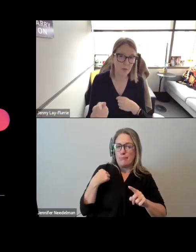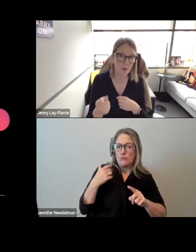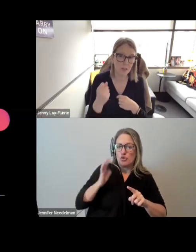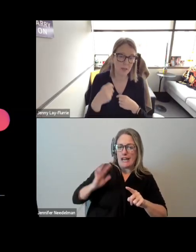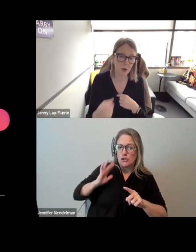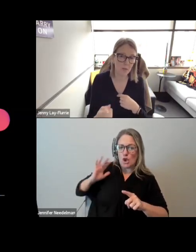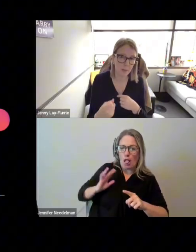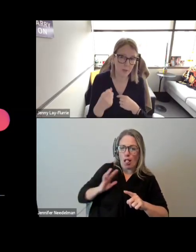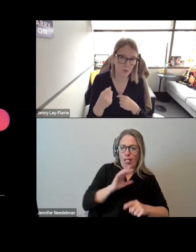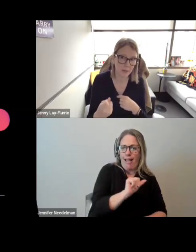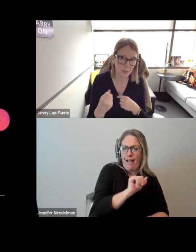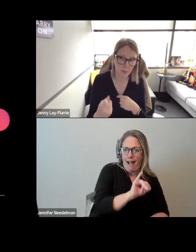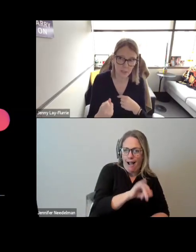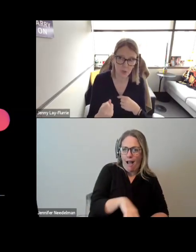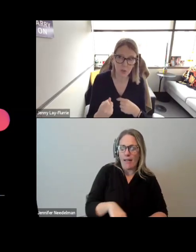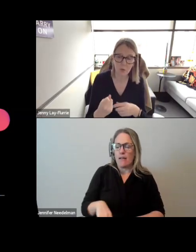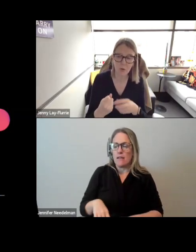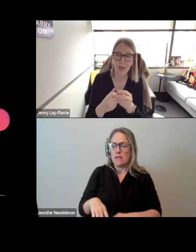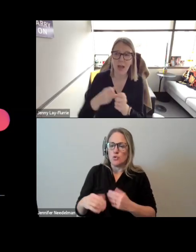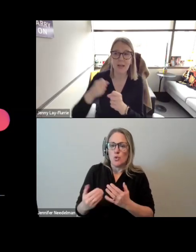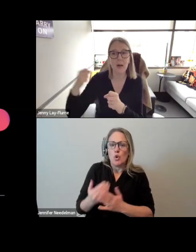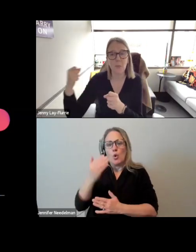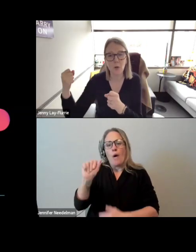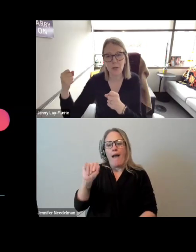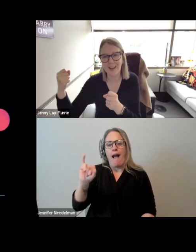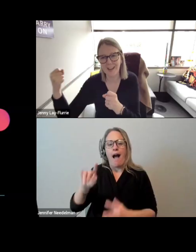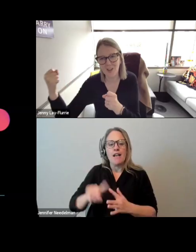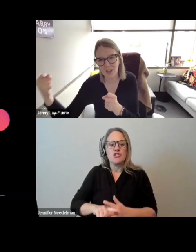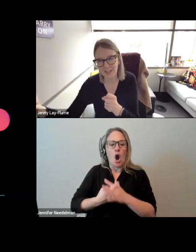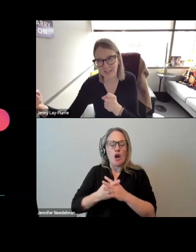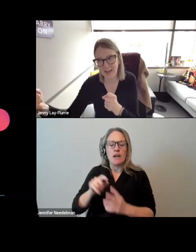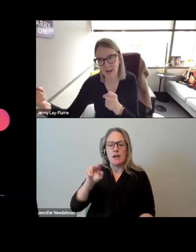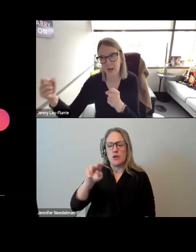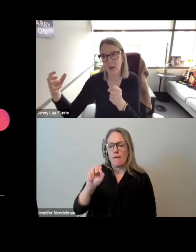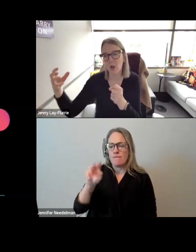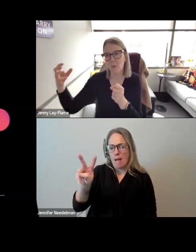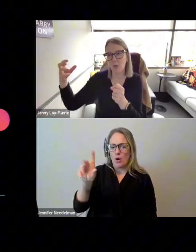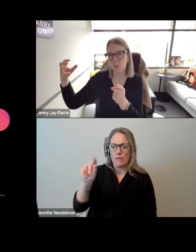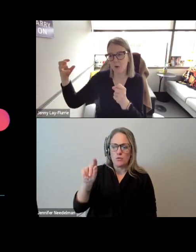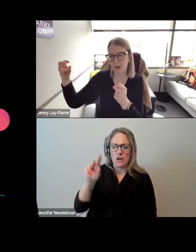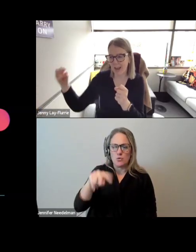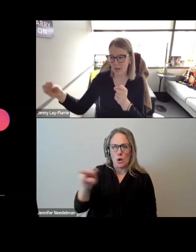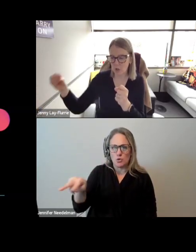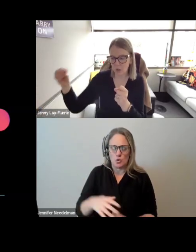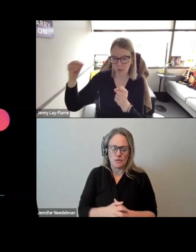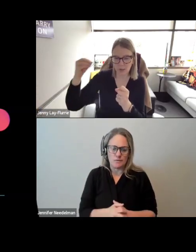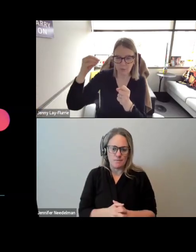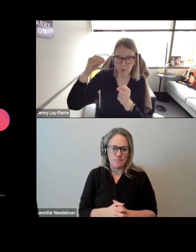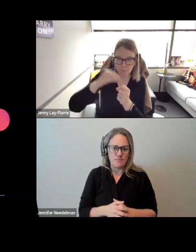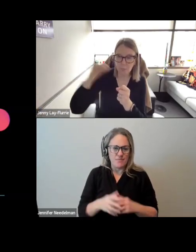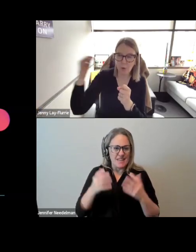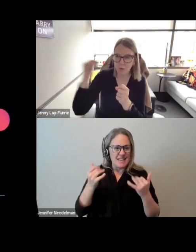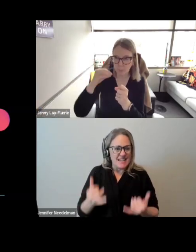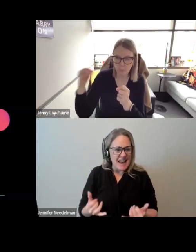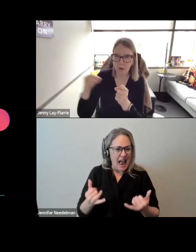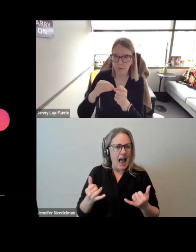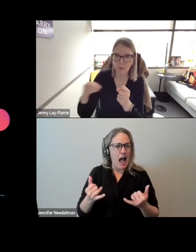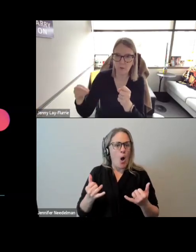which started in November 2022. And now we're looking at agentic AI which is where an agent can leverage multiple parts